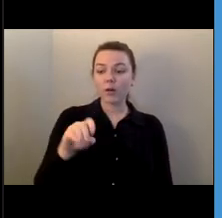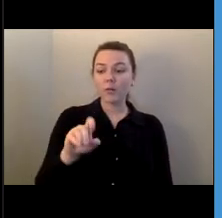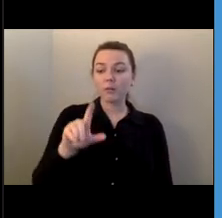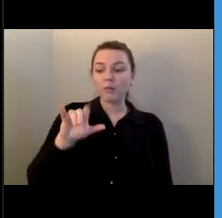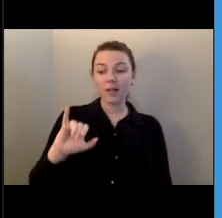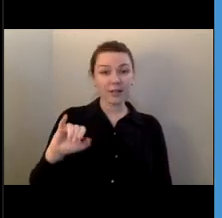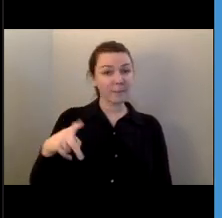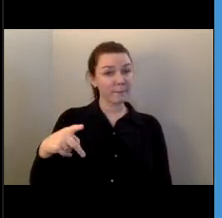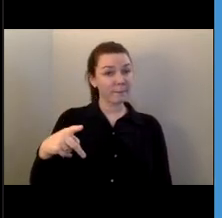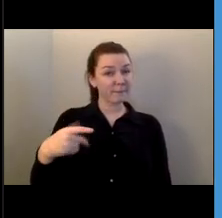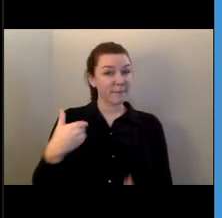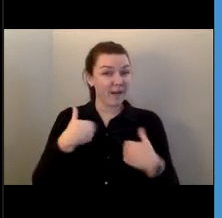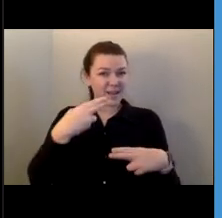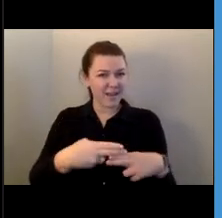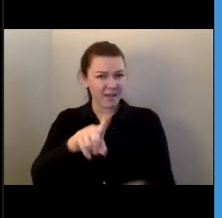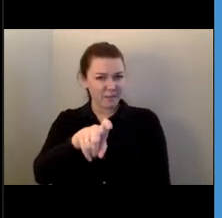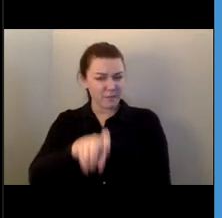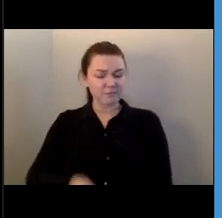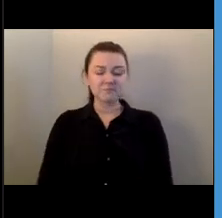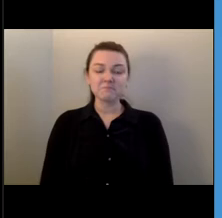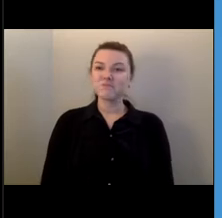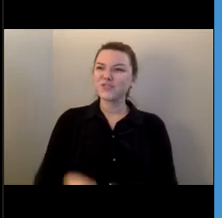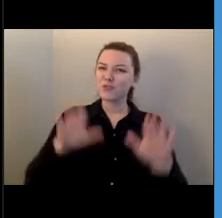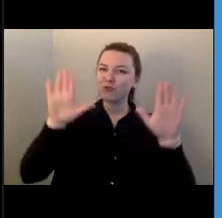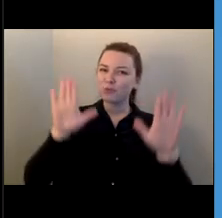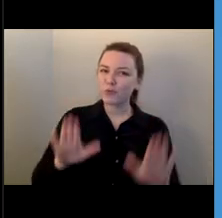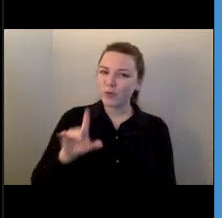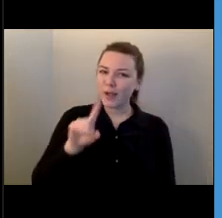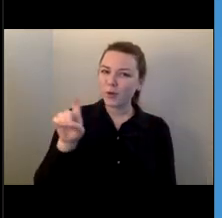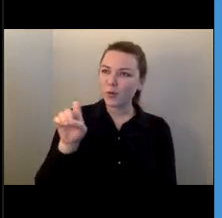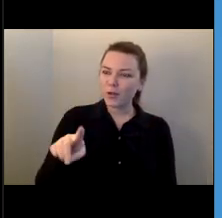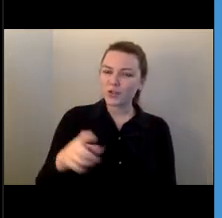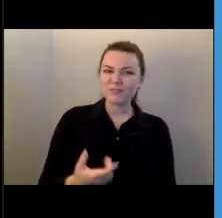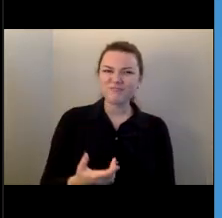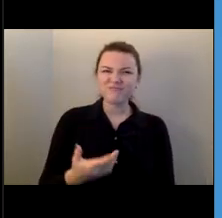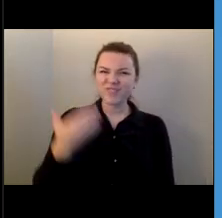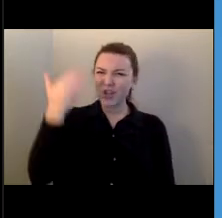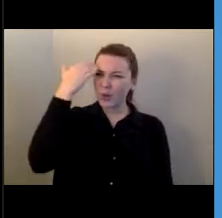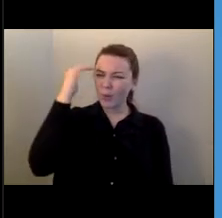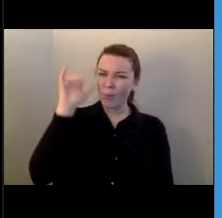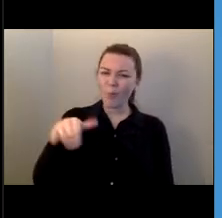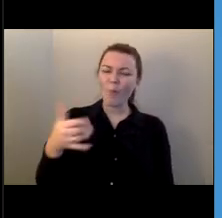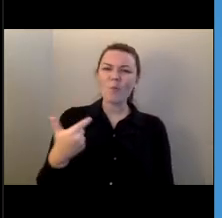What a great question. And you know what? I do not see it in the Kumulipo